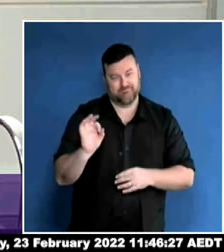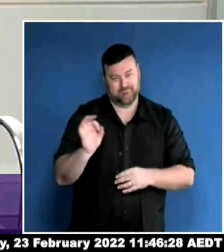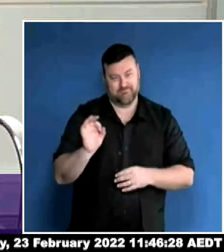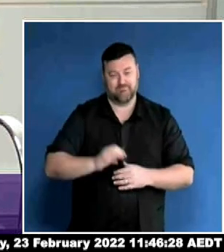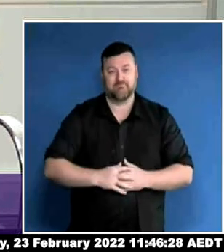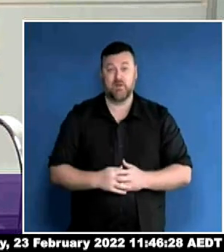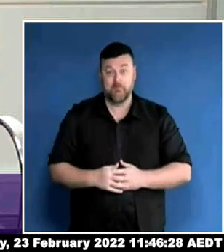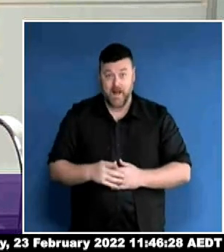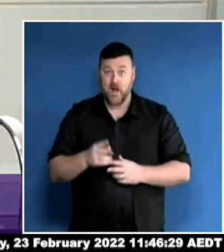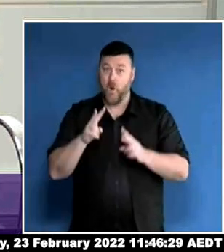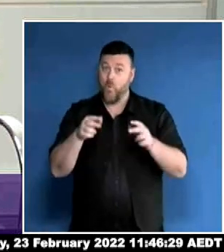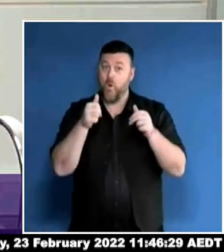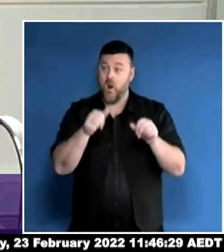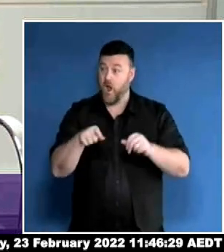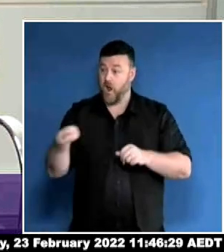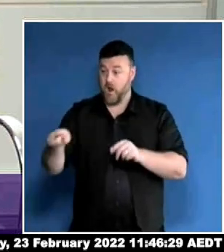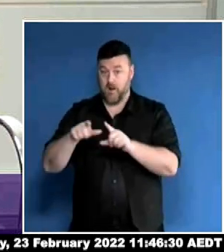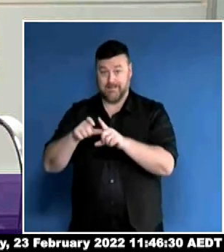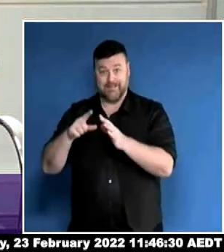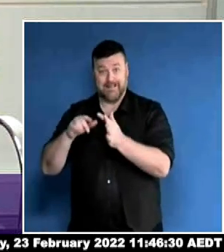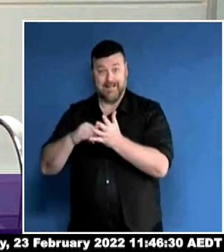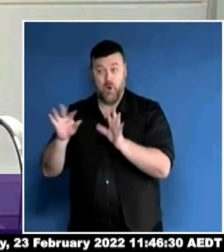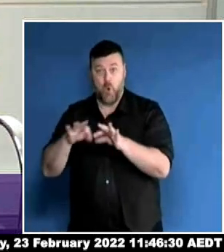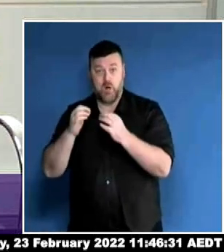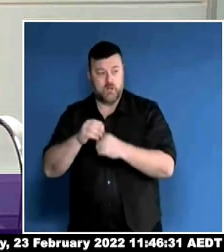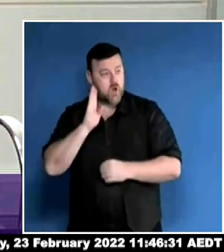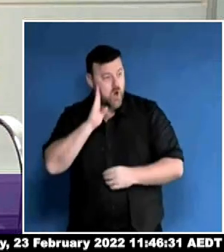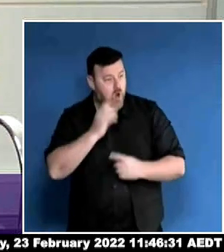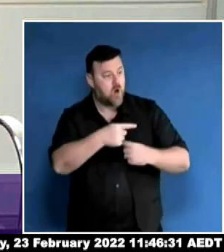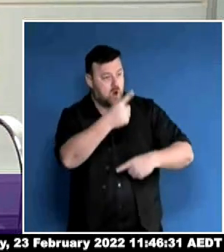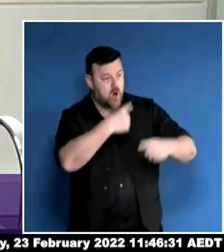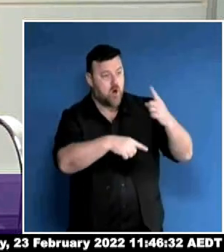found, and when she got a good role that she liked and had - was successful as an